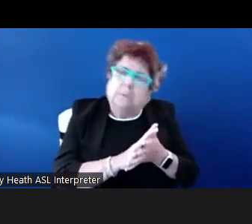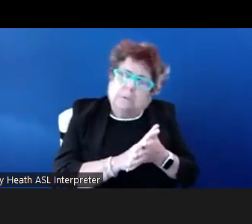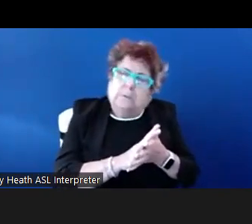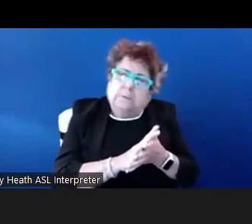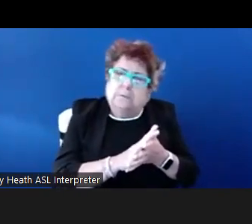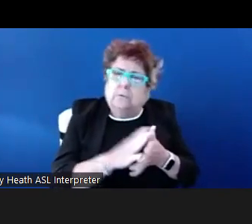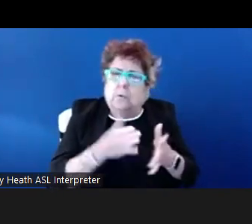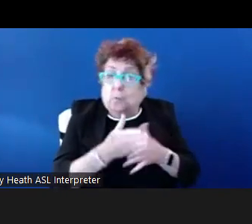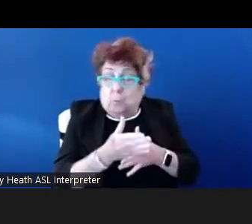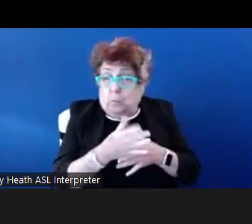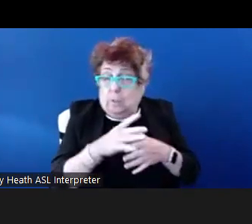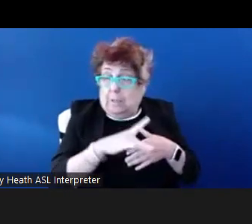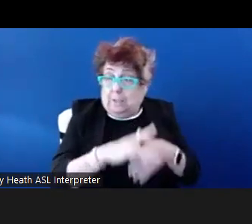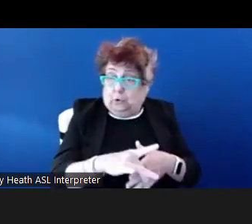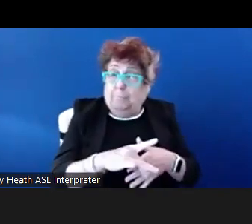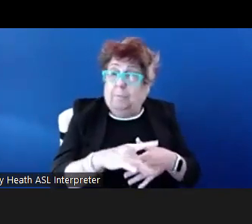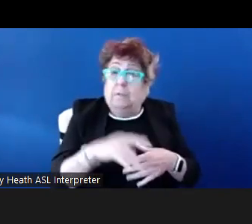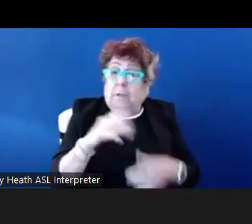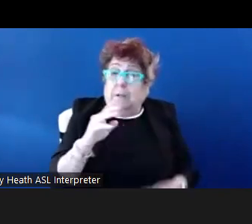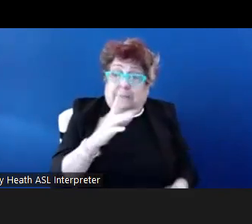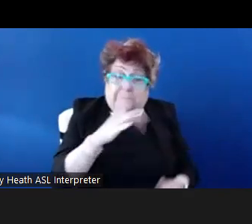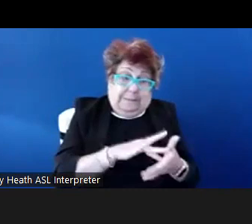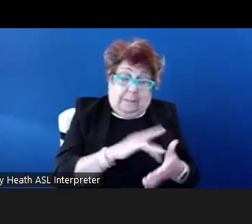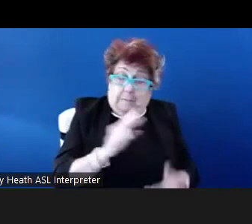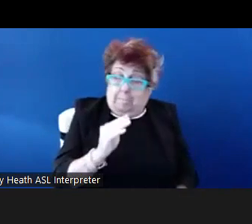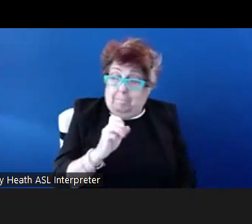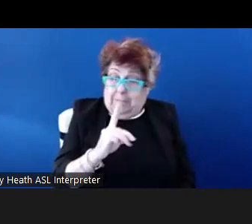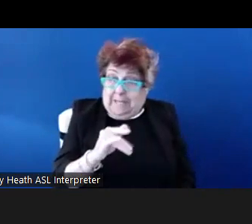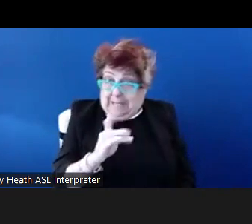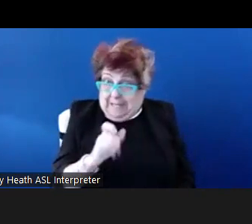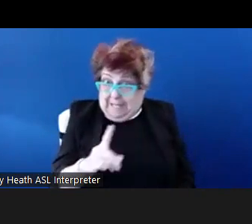of the Center for Medicare & Medicaid Services and Doctor Lee who you will hear from in a moment, there is going